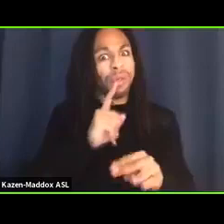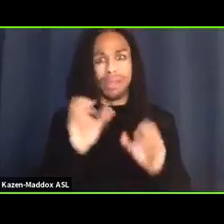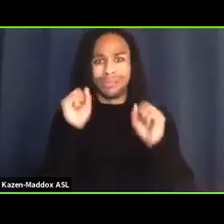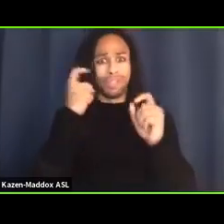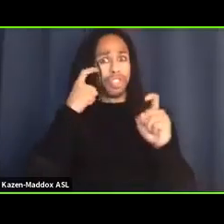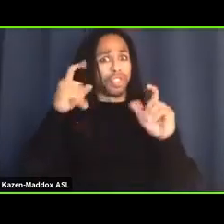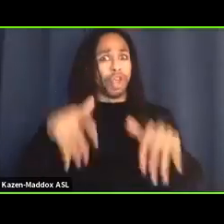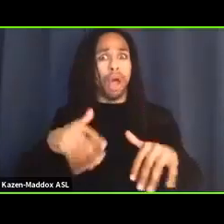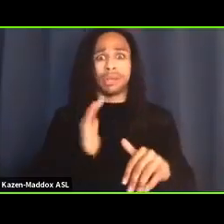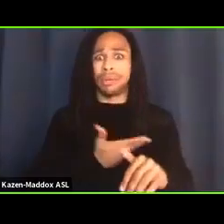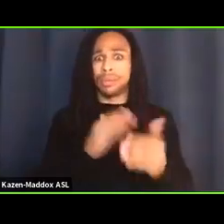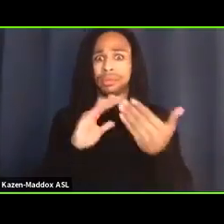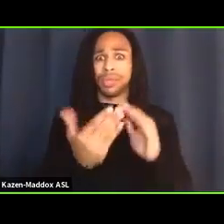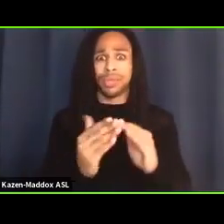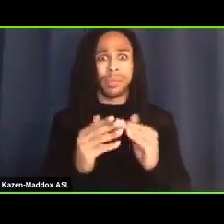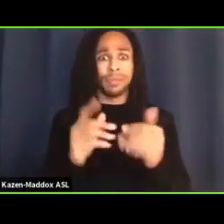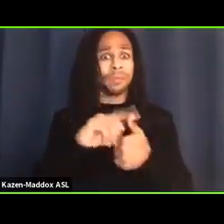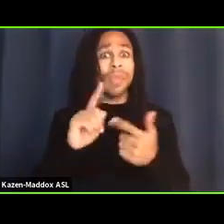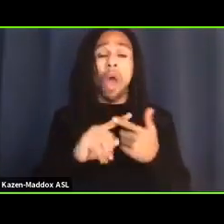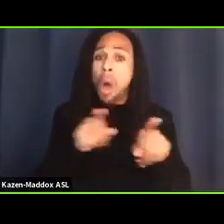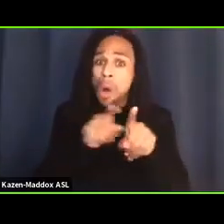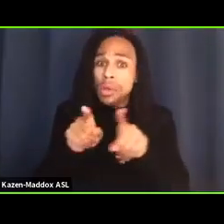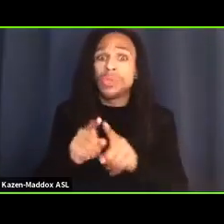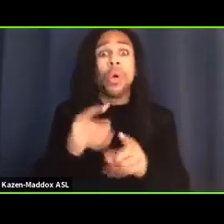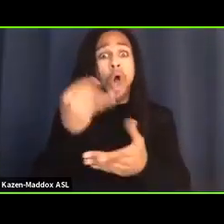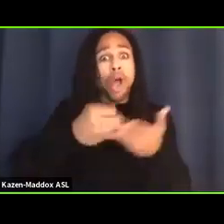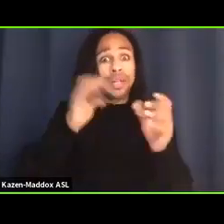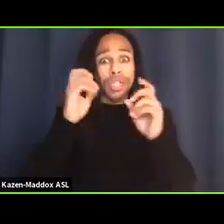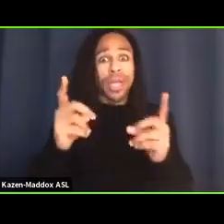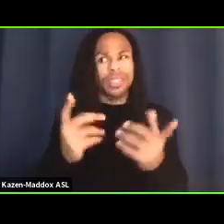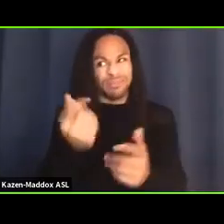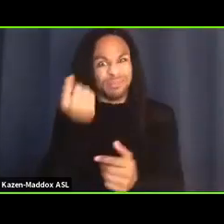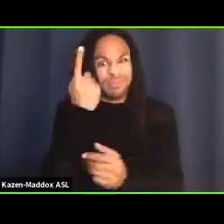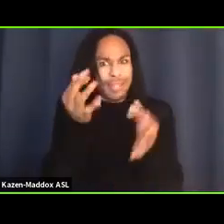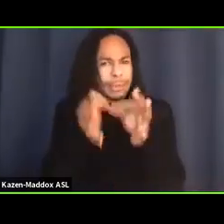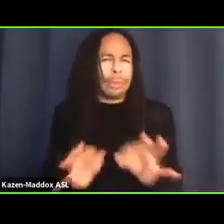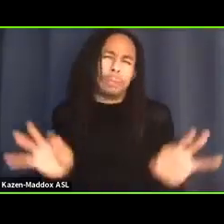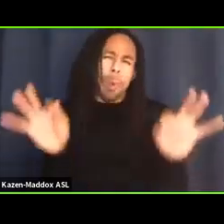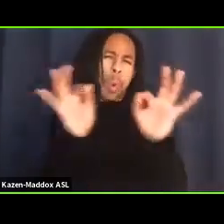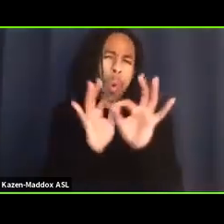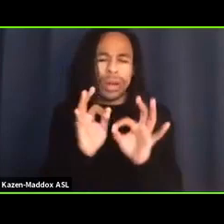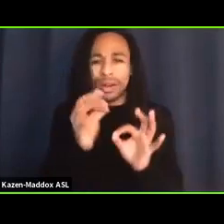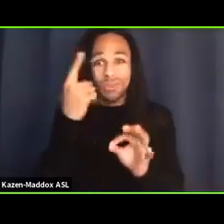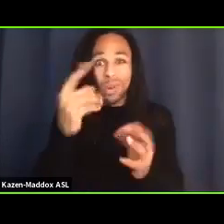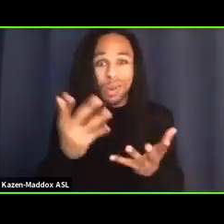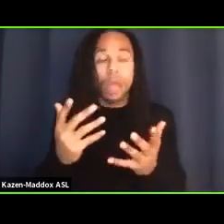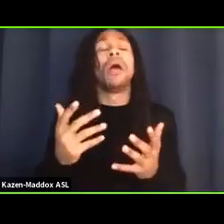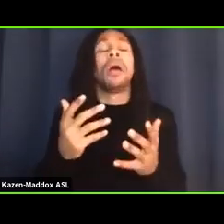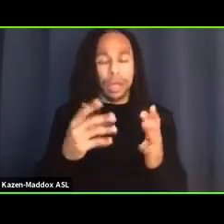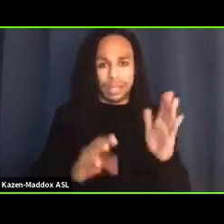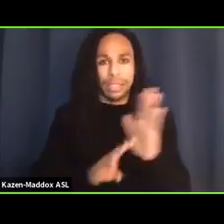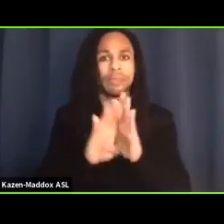us almost every single school in New York City has at least one community partner that